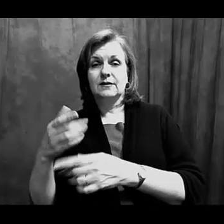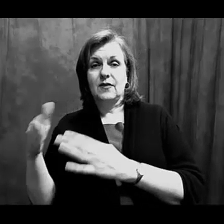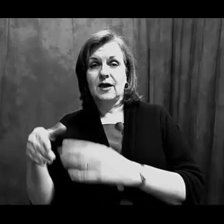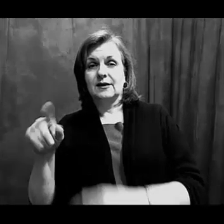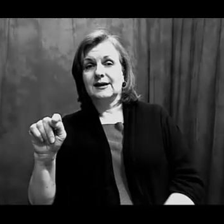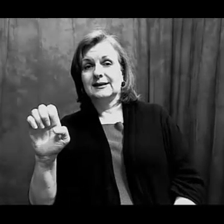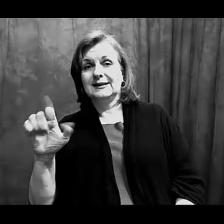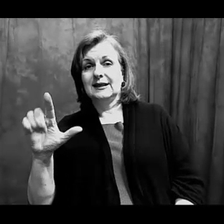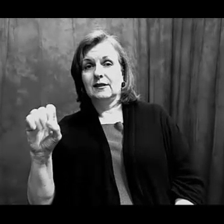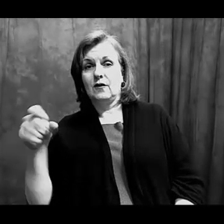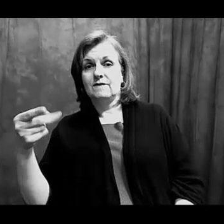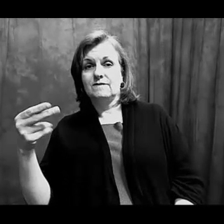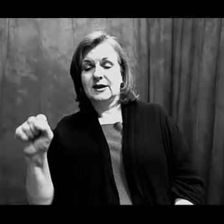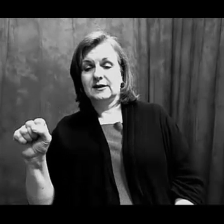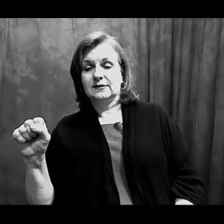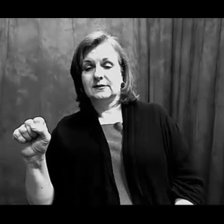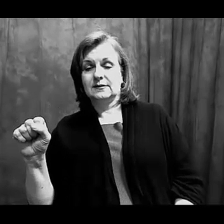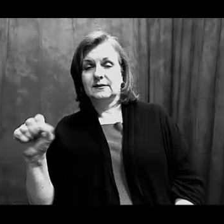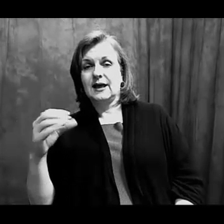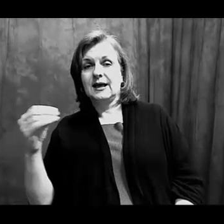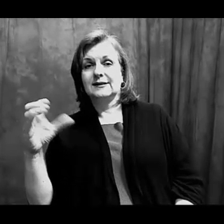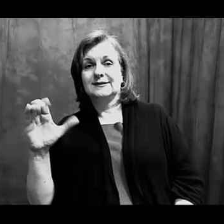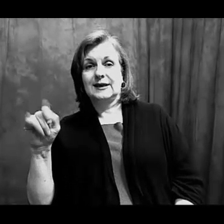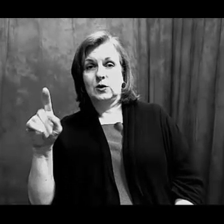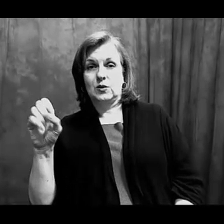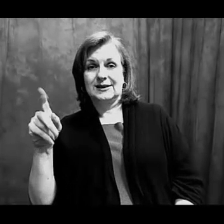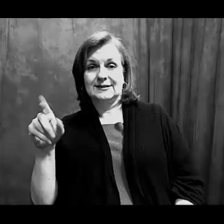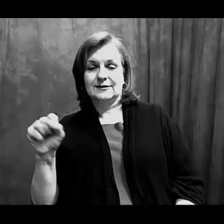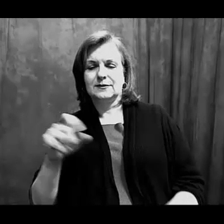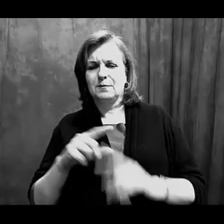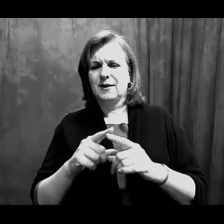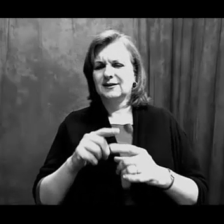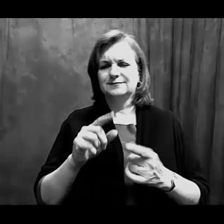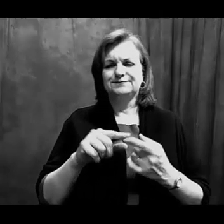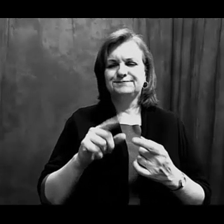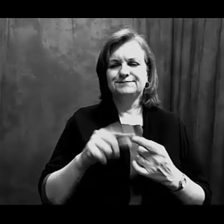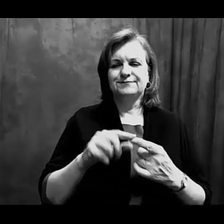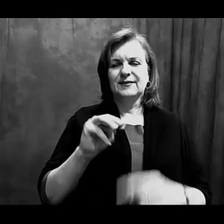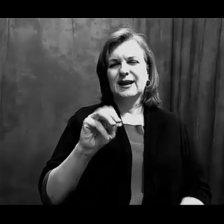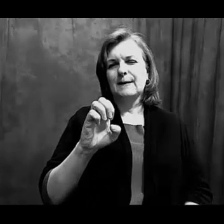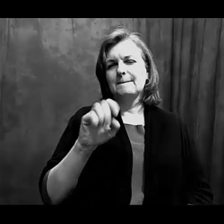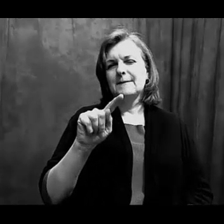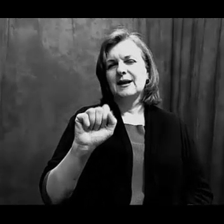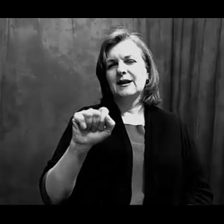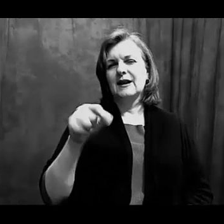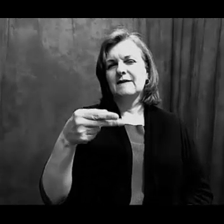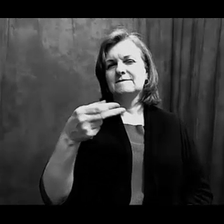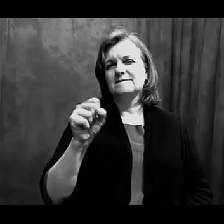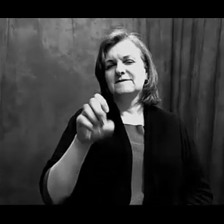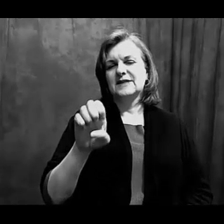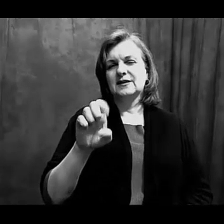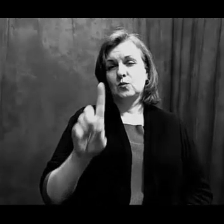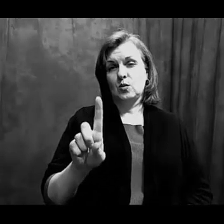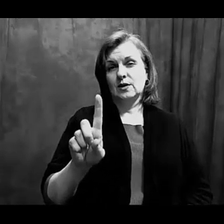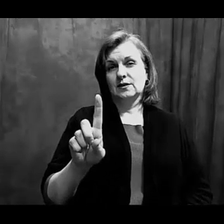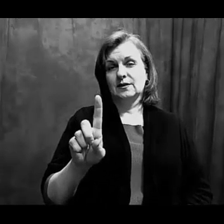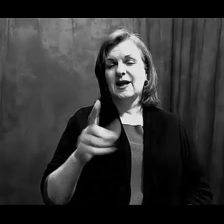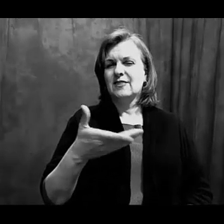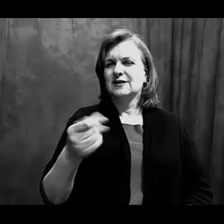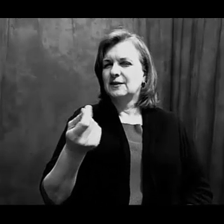but instead metaphase 1 is where things start to get a little wacky! right away!